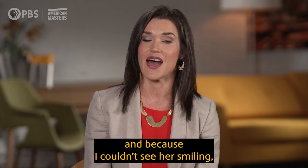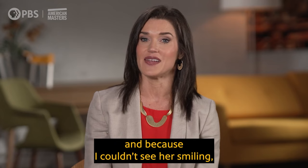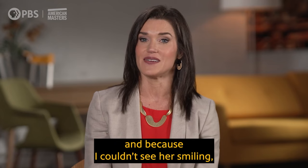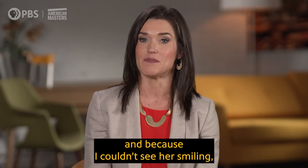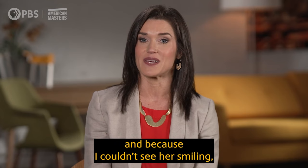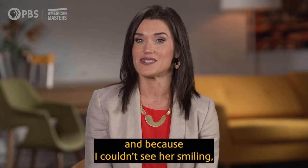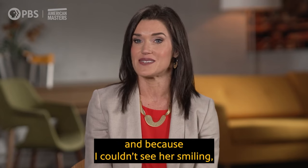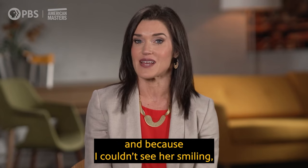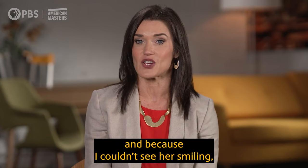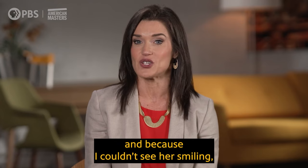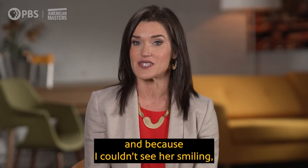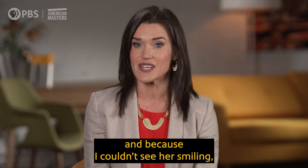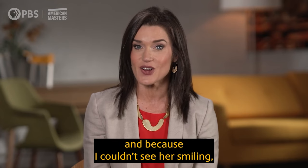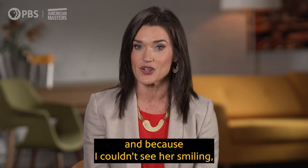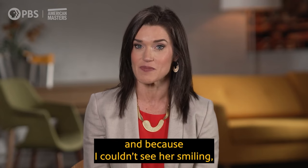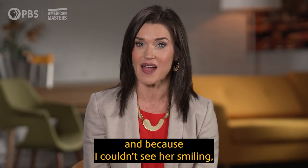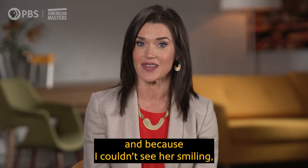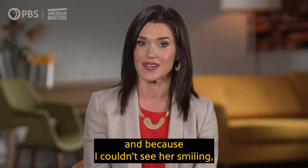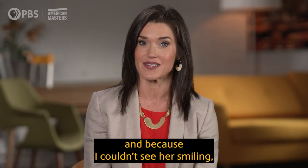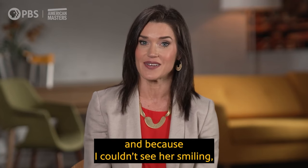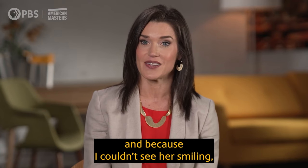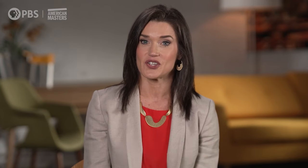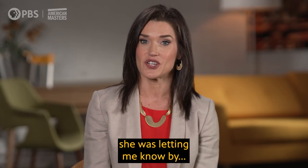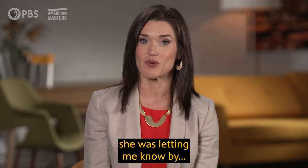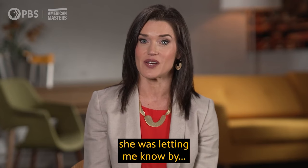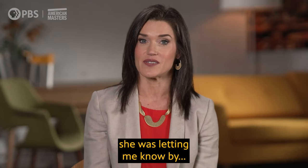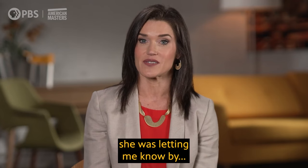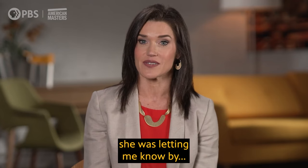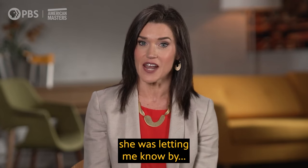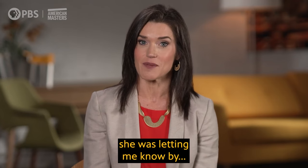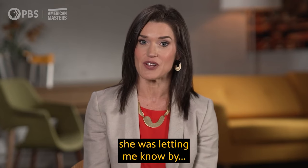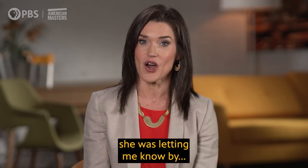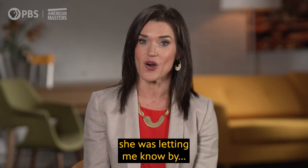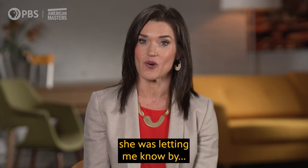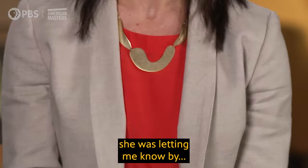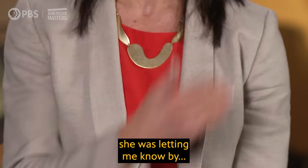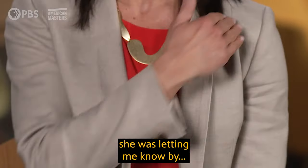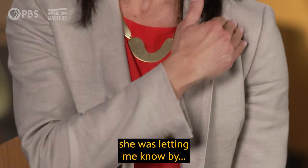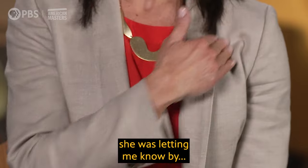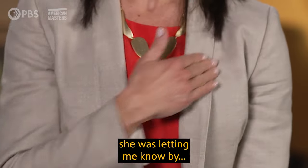and because I couldn’t see her smiling, she was letting me know by...